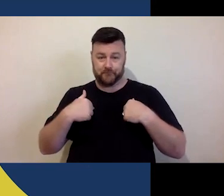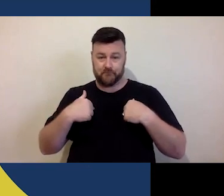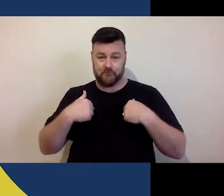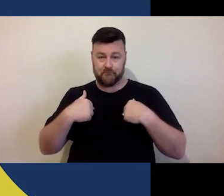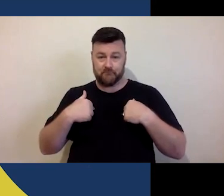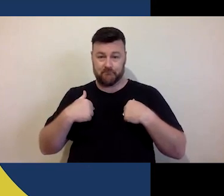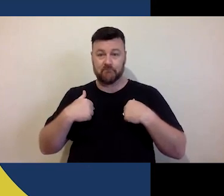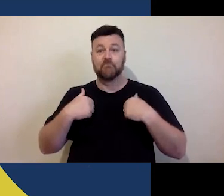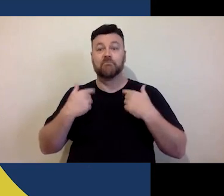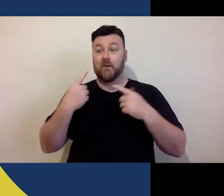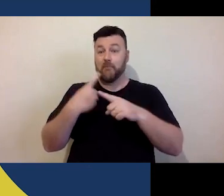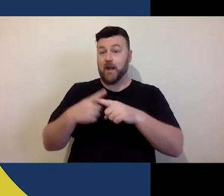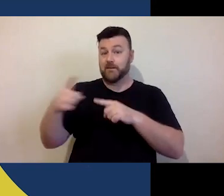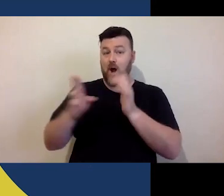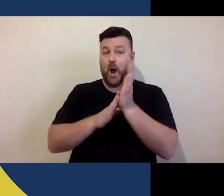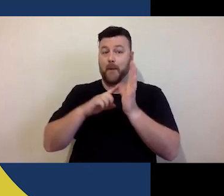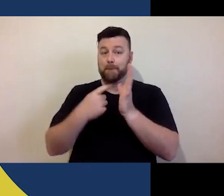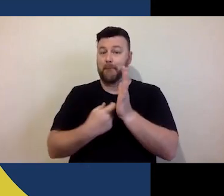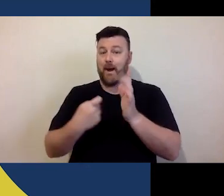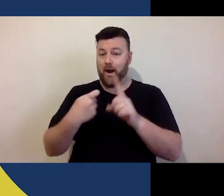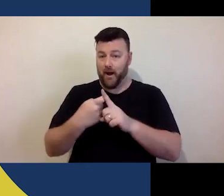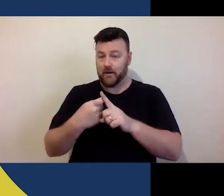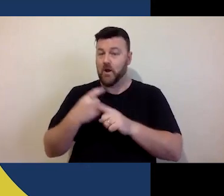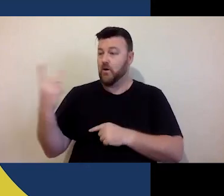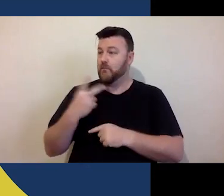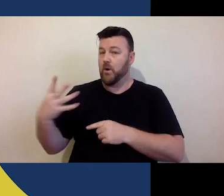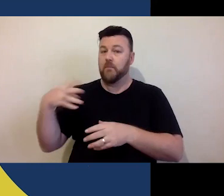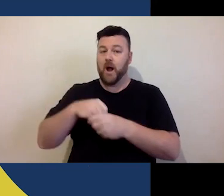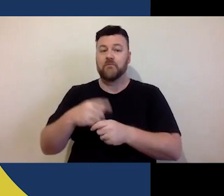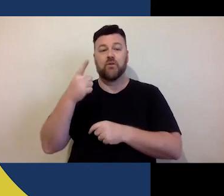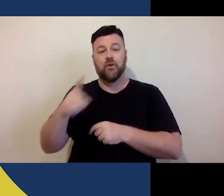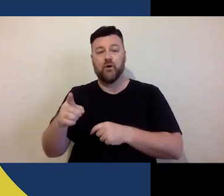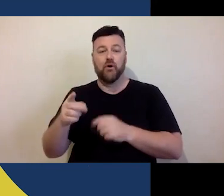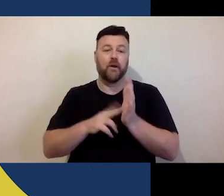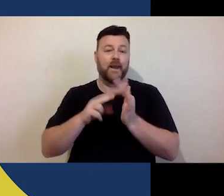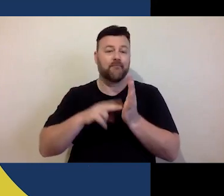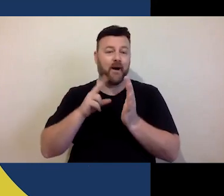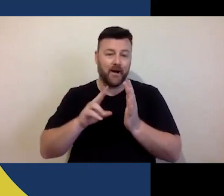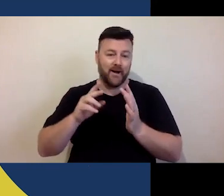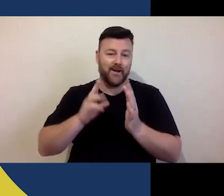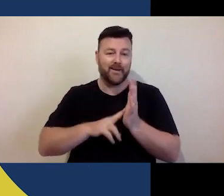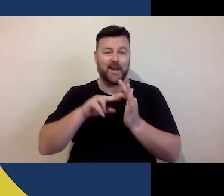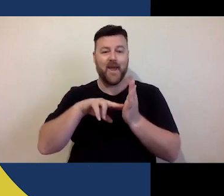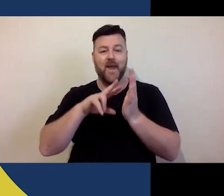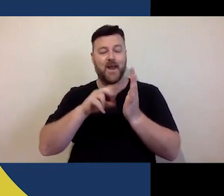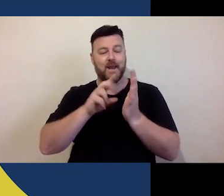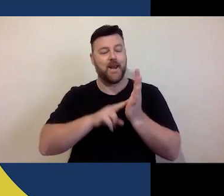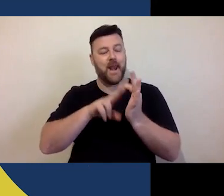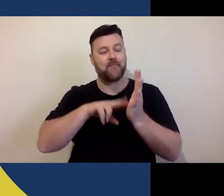never-never, the dreaming, we are the oldest continuing cultures ever recorded.